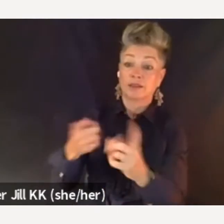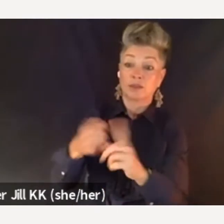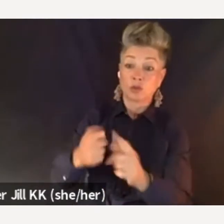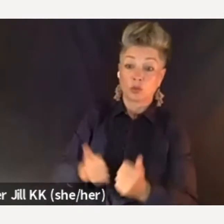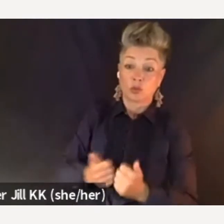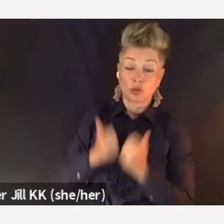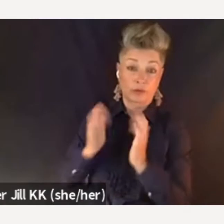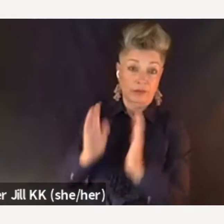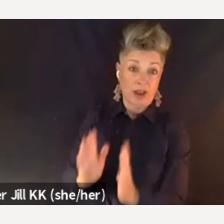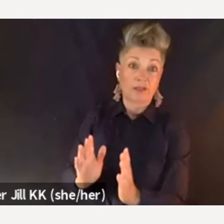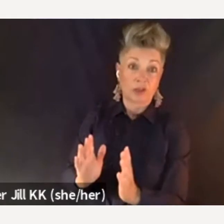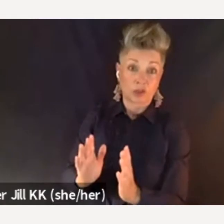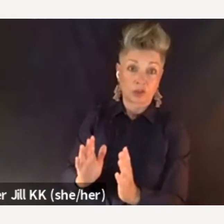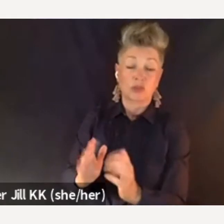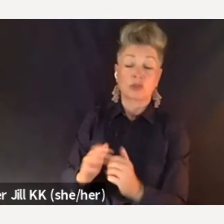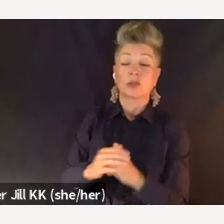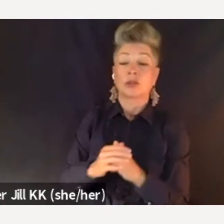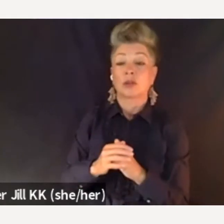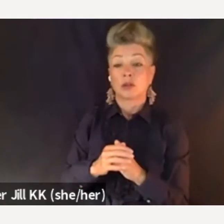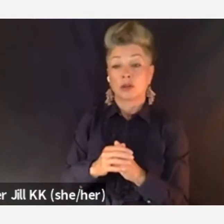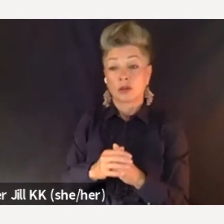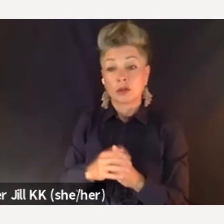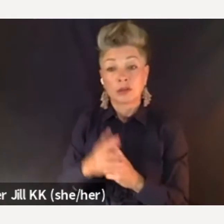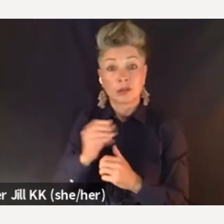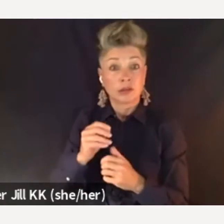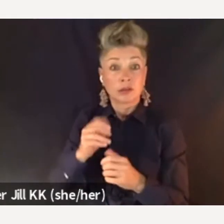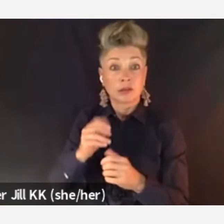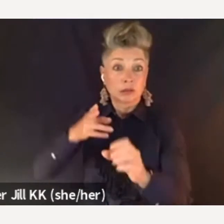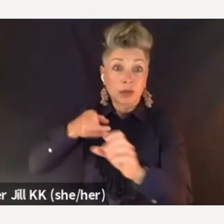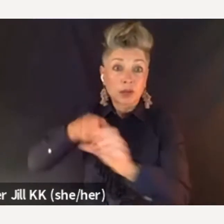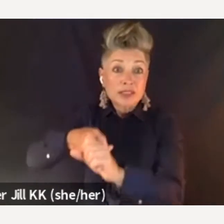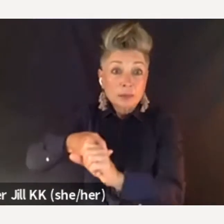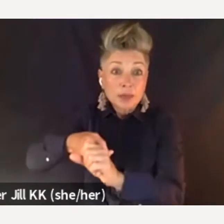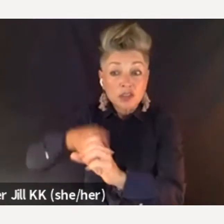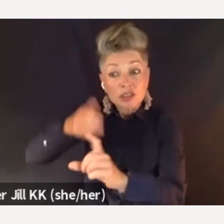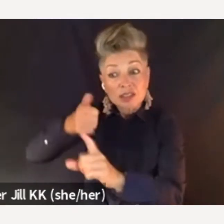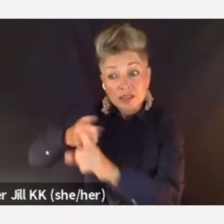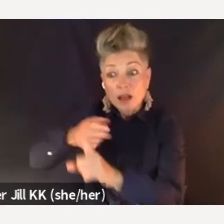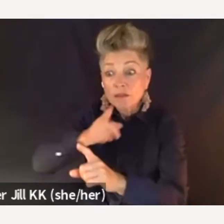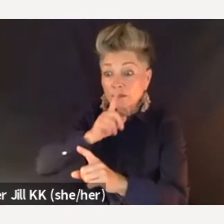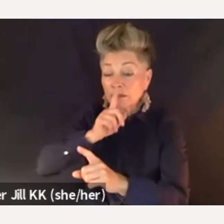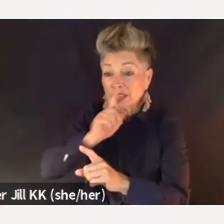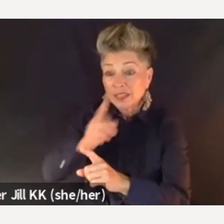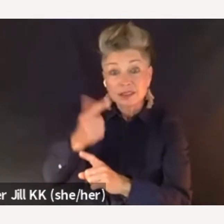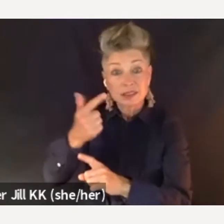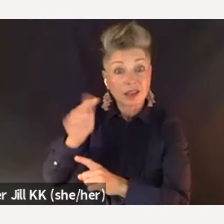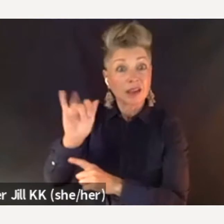And by participating itself is- I don't want to say a gift, but it's something that's